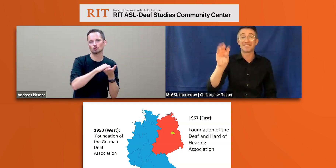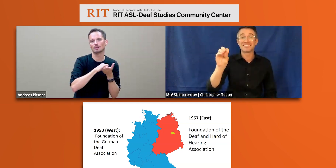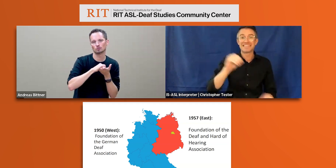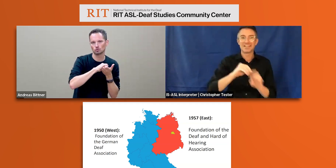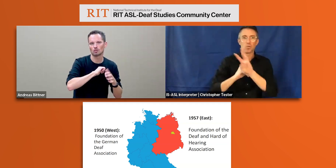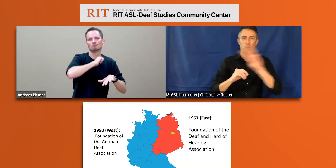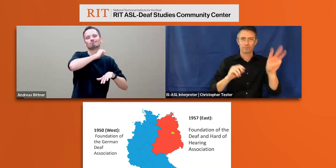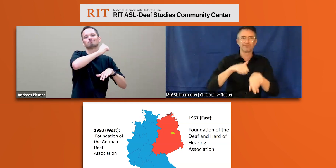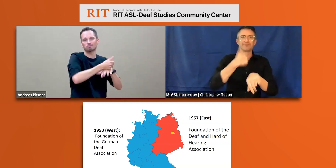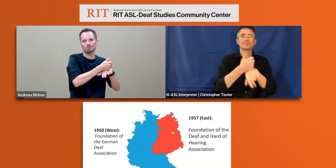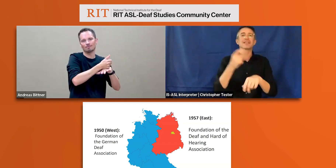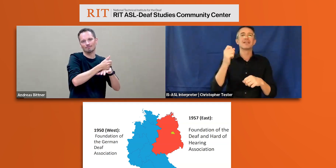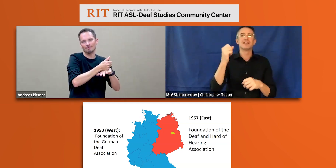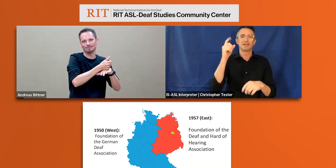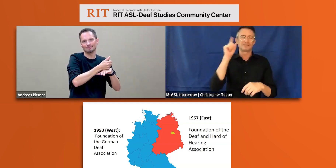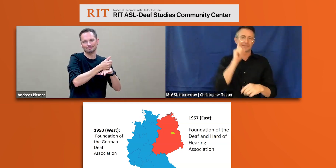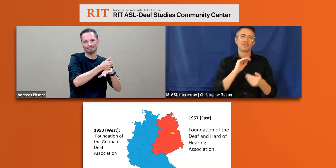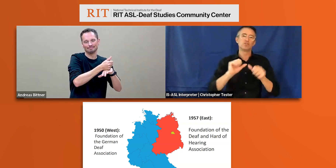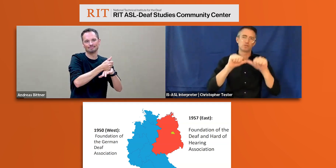West and East Germany.